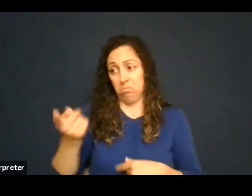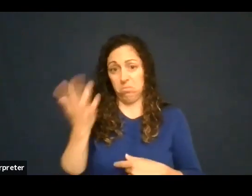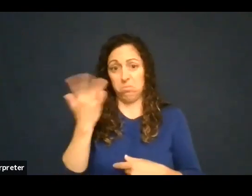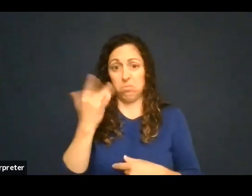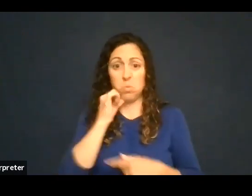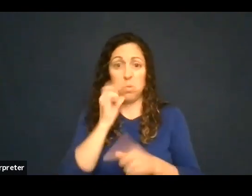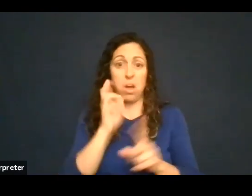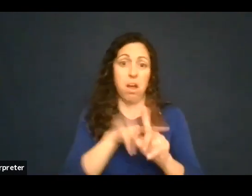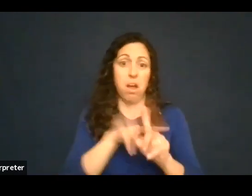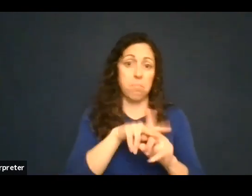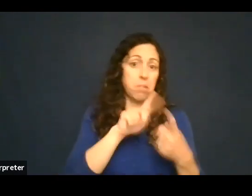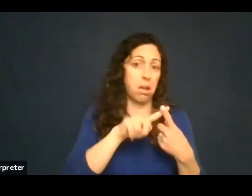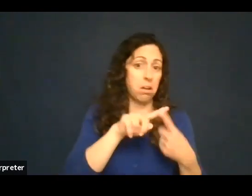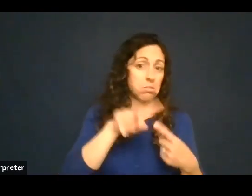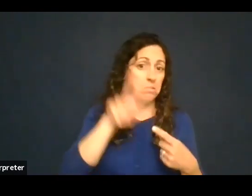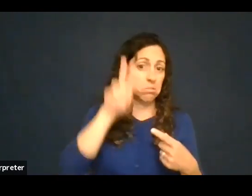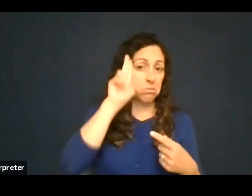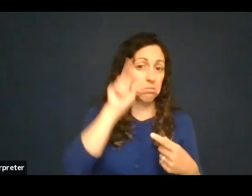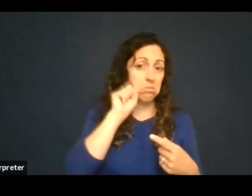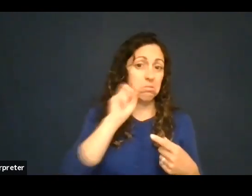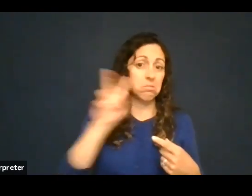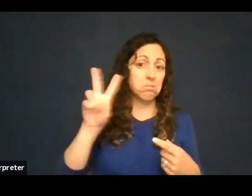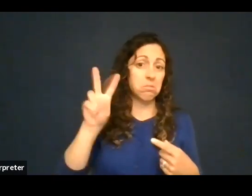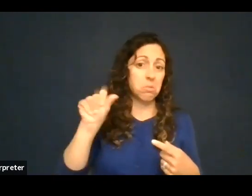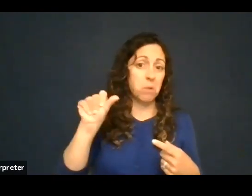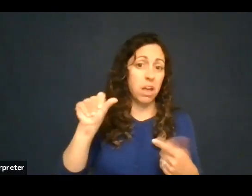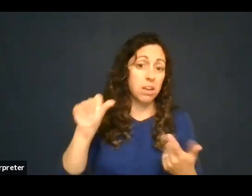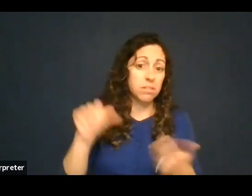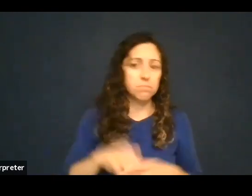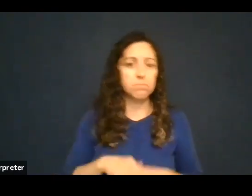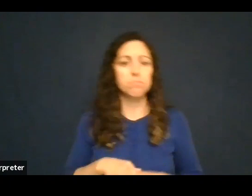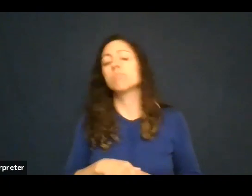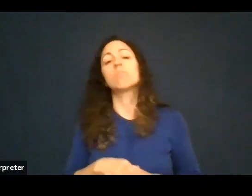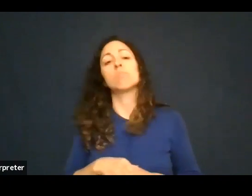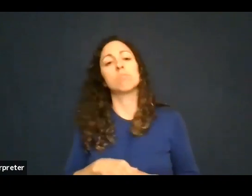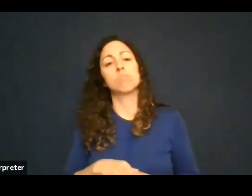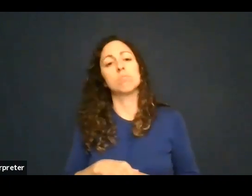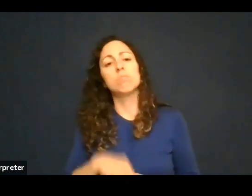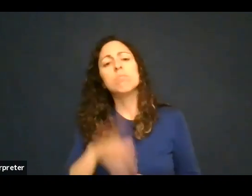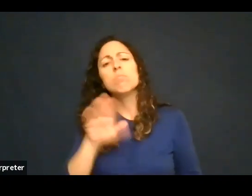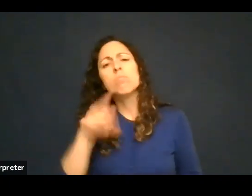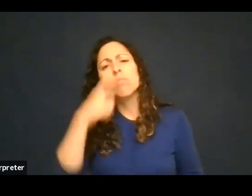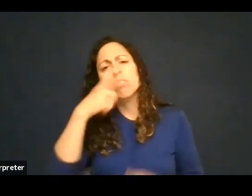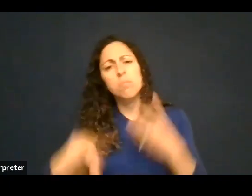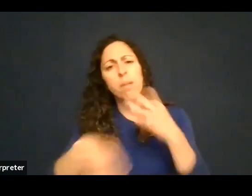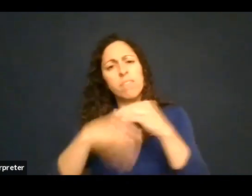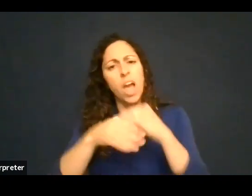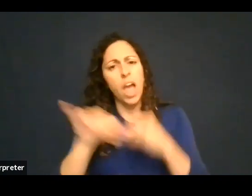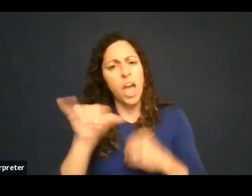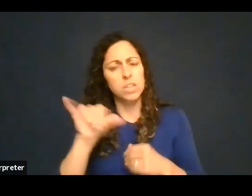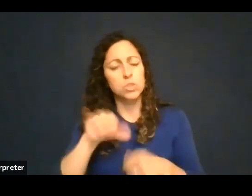[INTERPOSING VOICES] Perhaps, I could add too, that, in reverse, the work that's going on in USH2A can help the other types of USH,